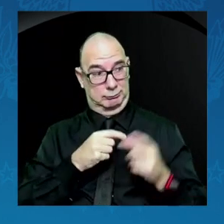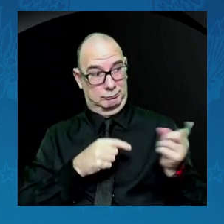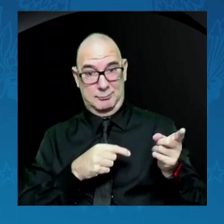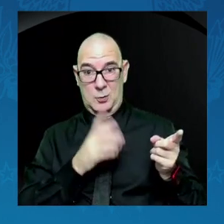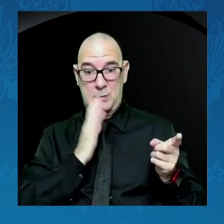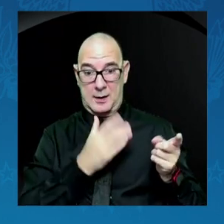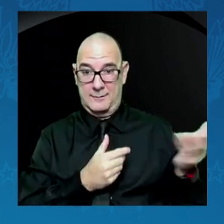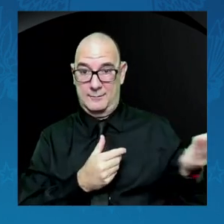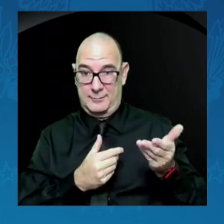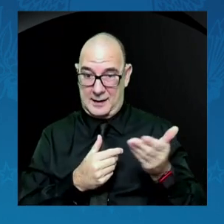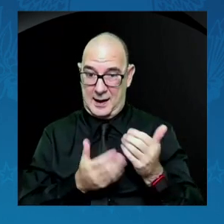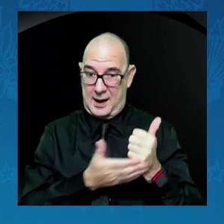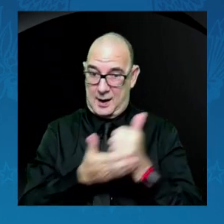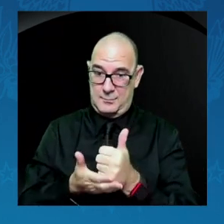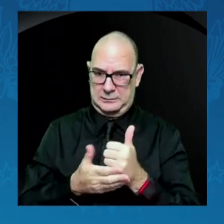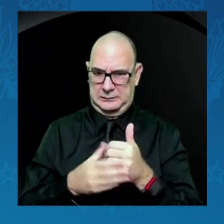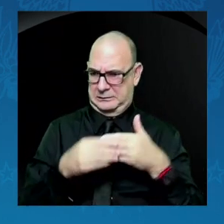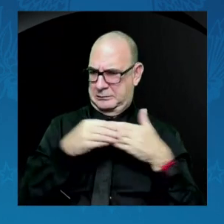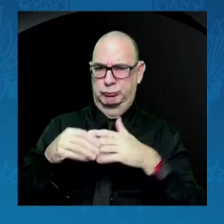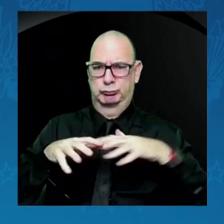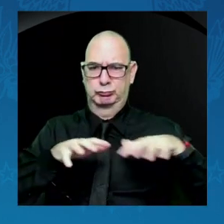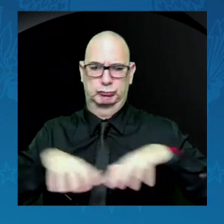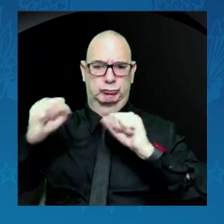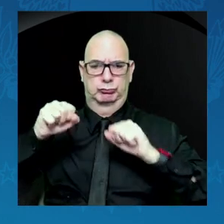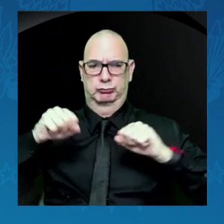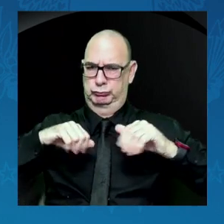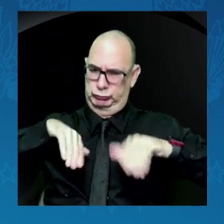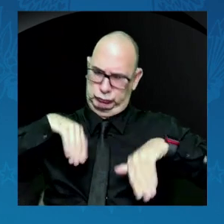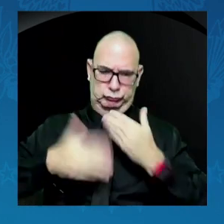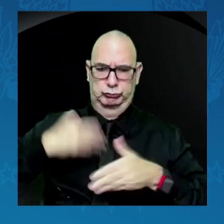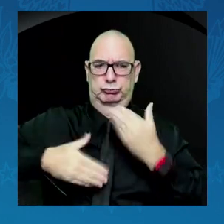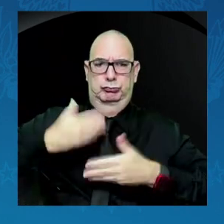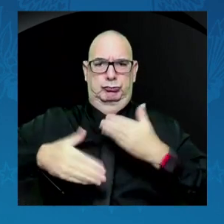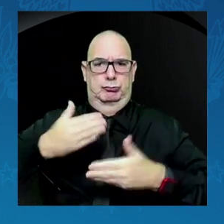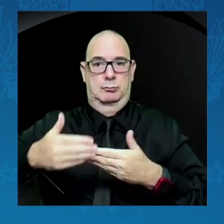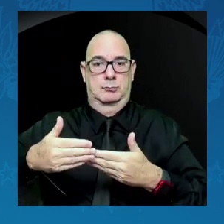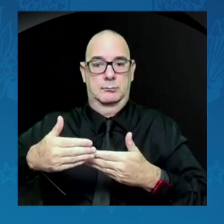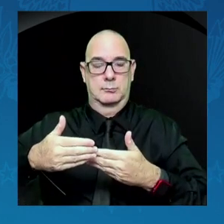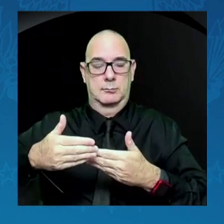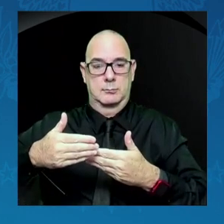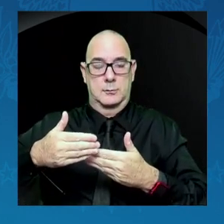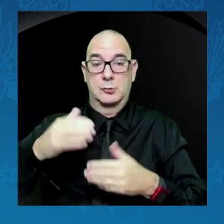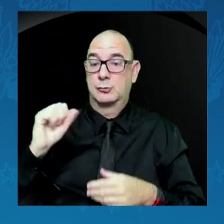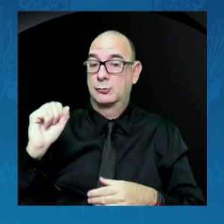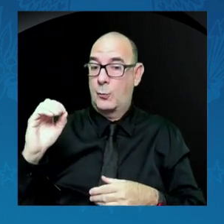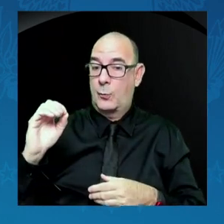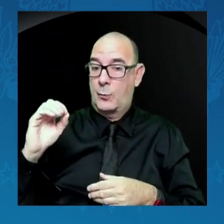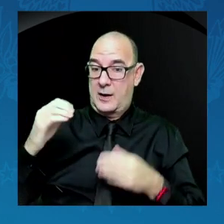And so in all this, all of this scientific and research in technology,